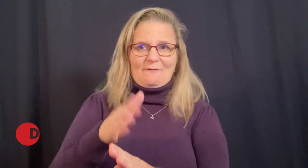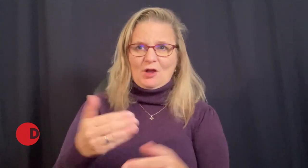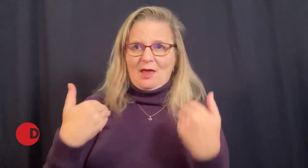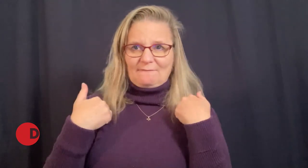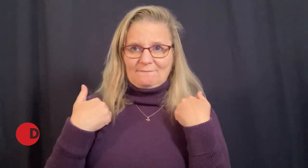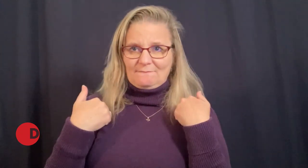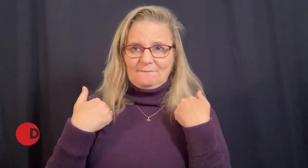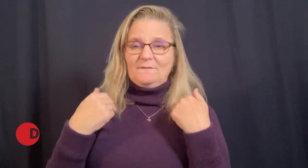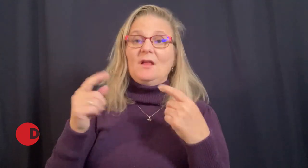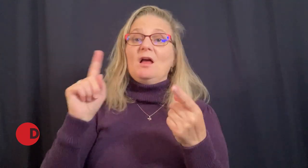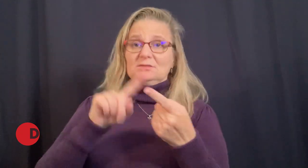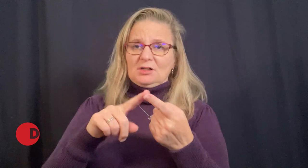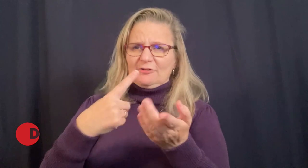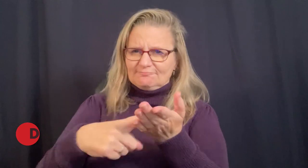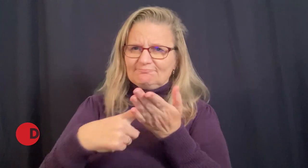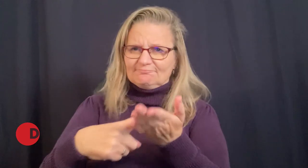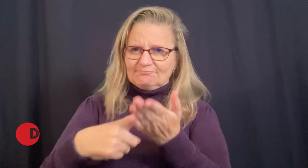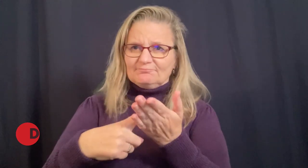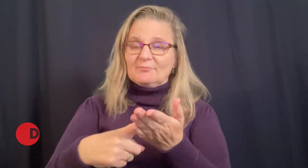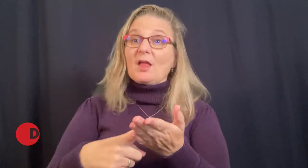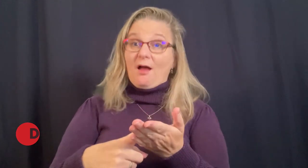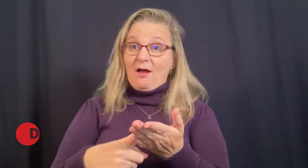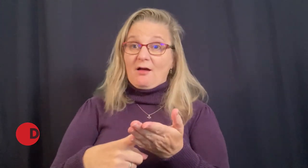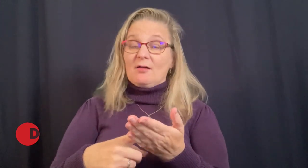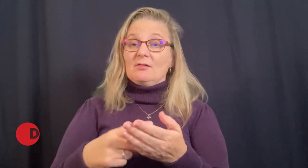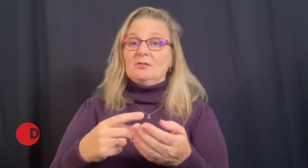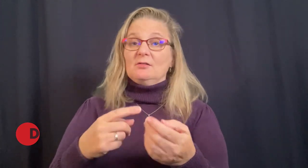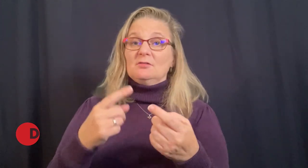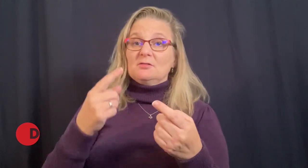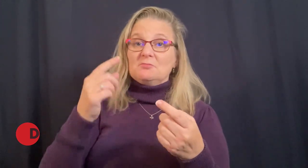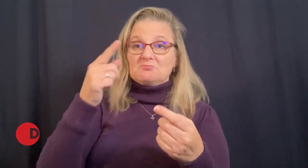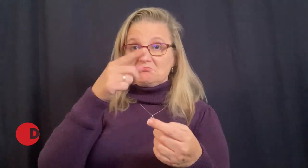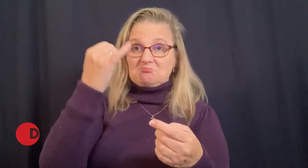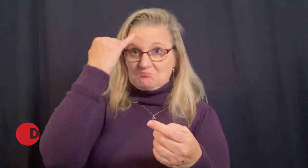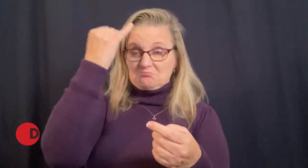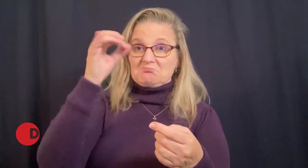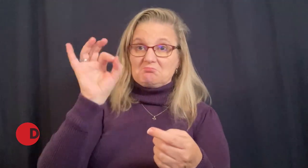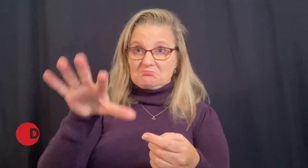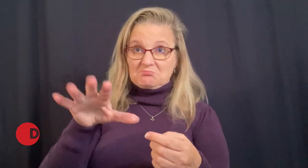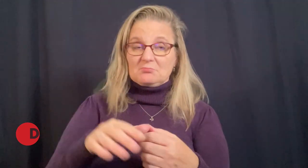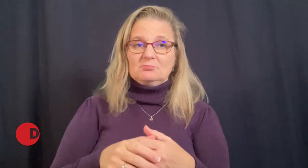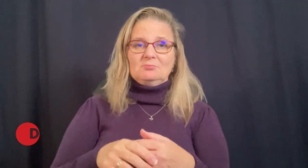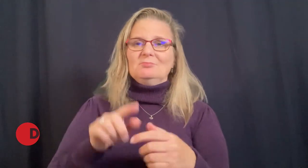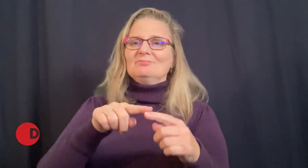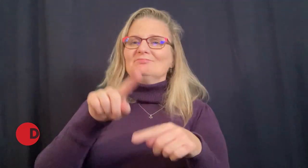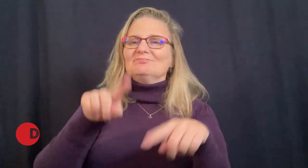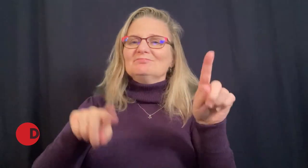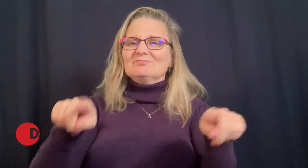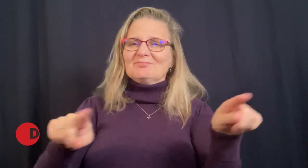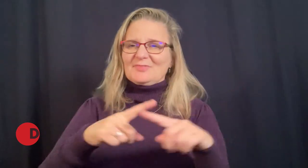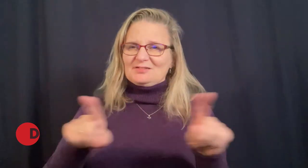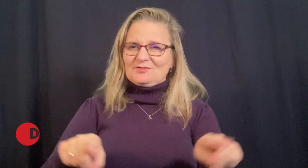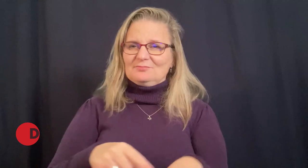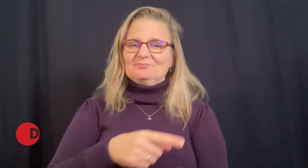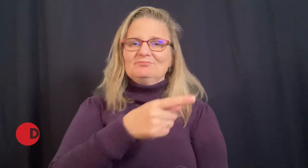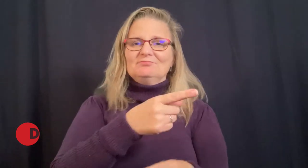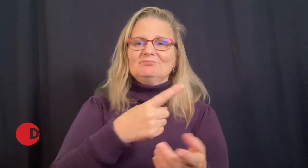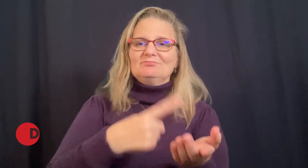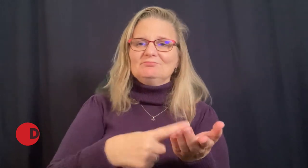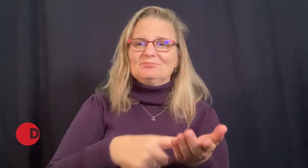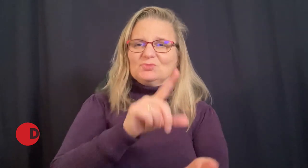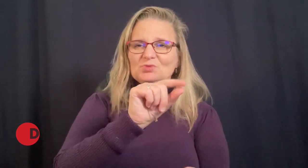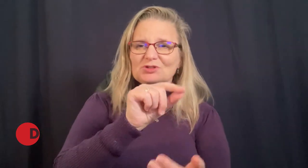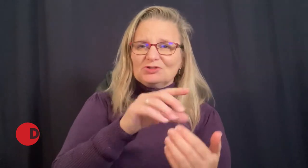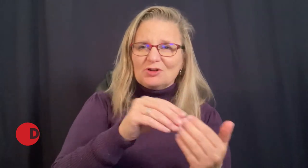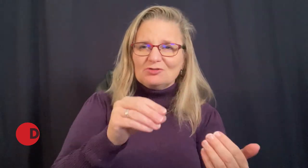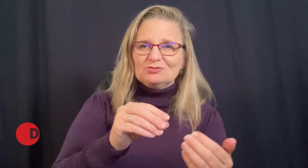do before, they came up with different ideas... one talked about